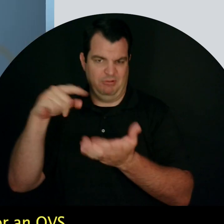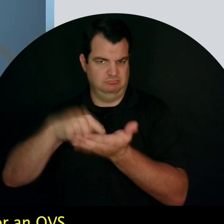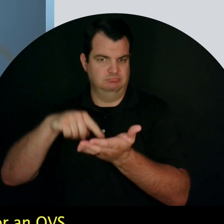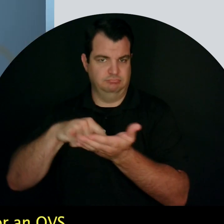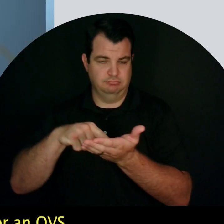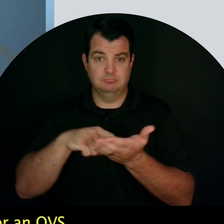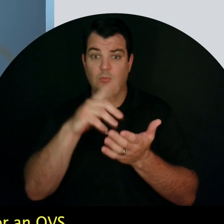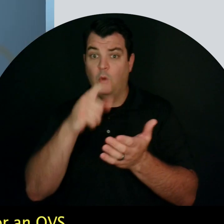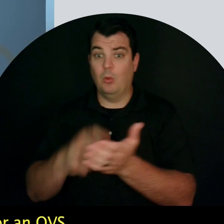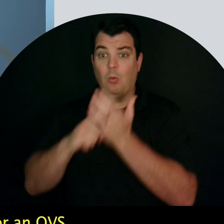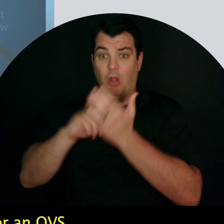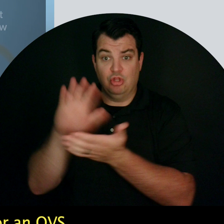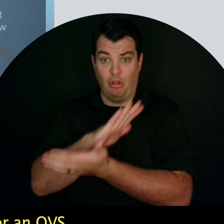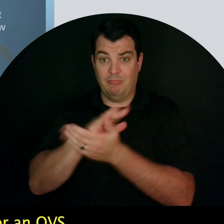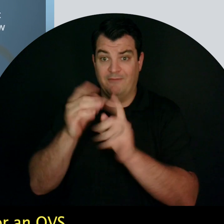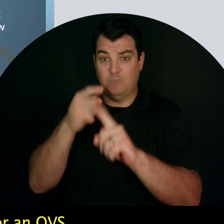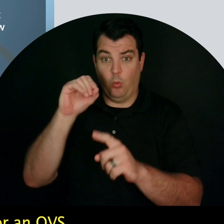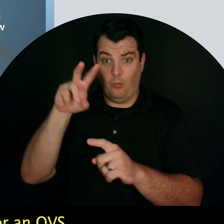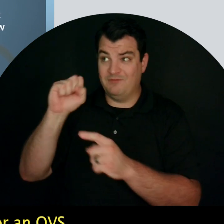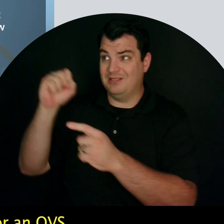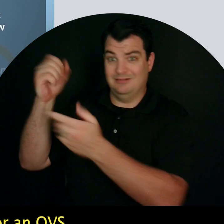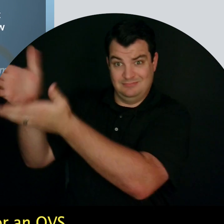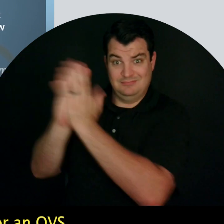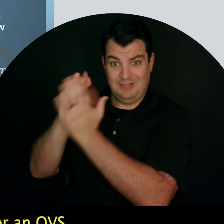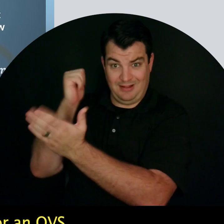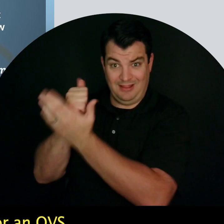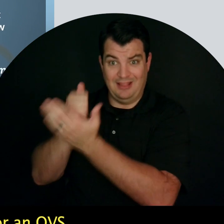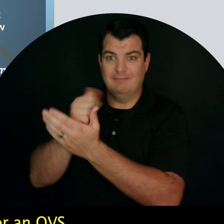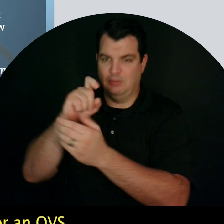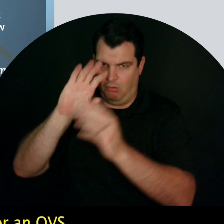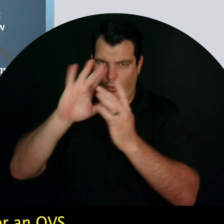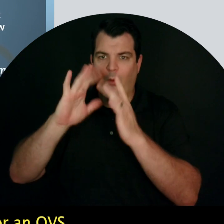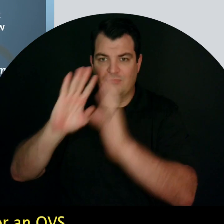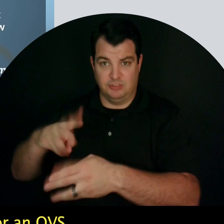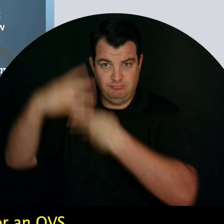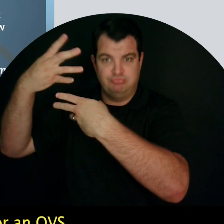The required documents for an OVS claim are listed here and on the OVS website.